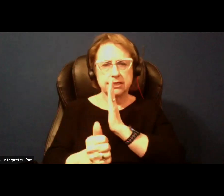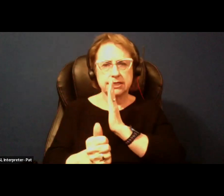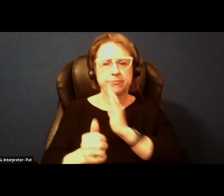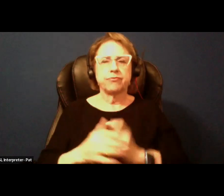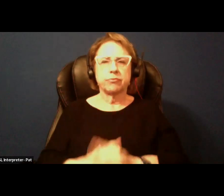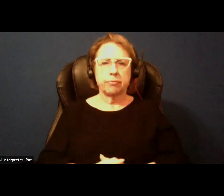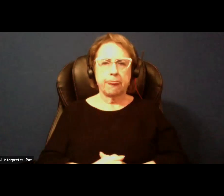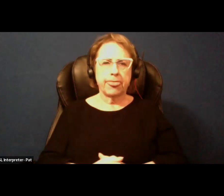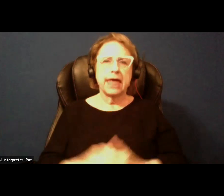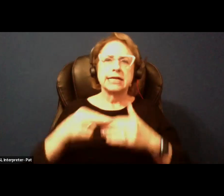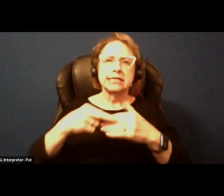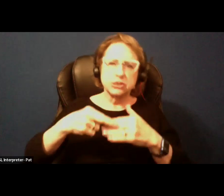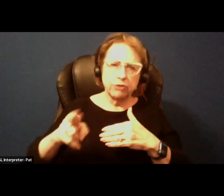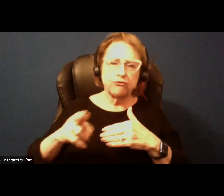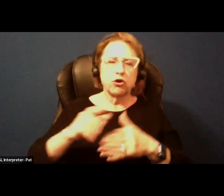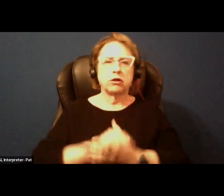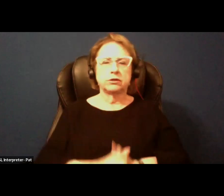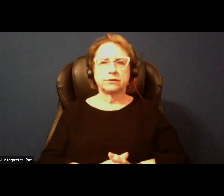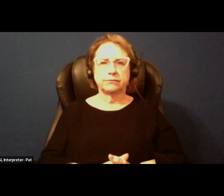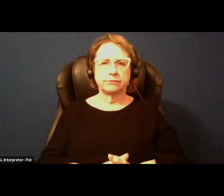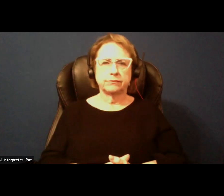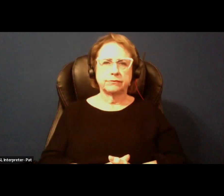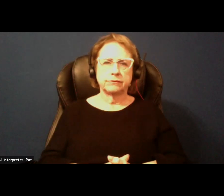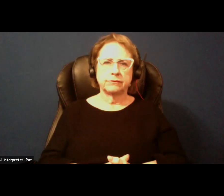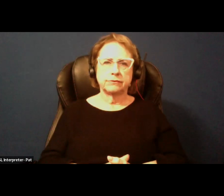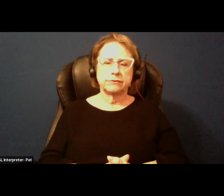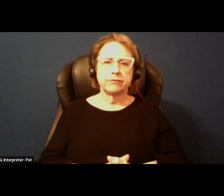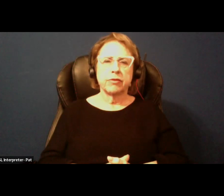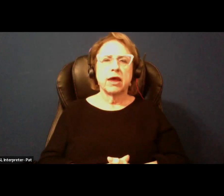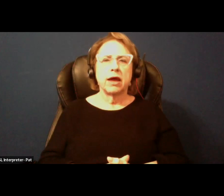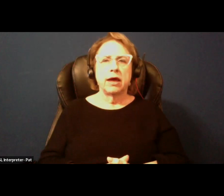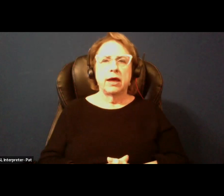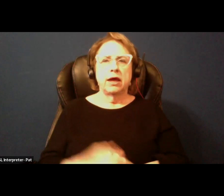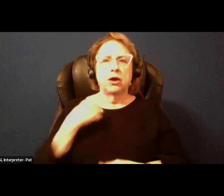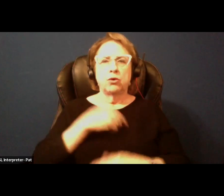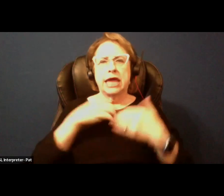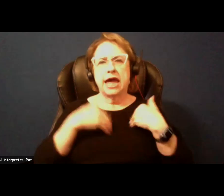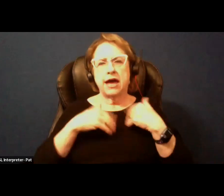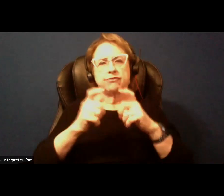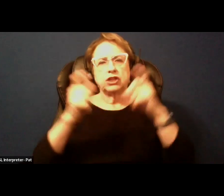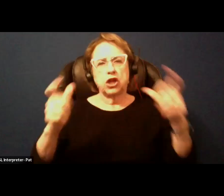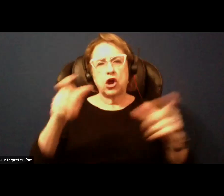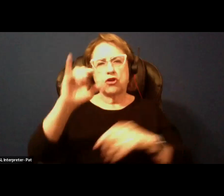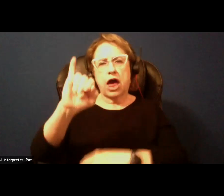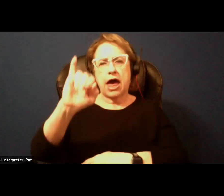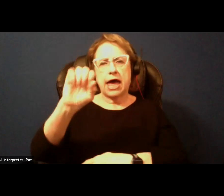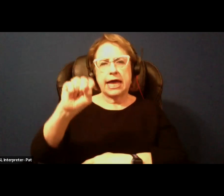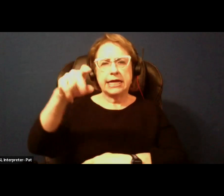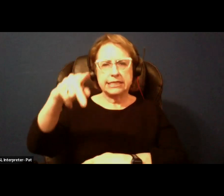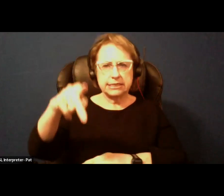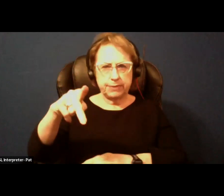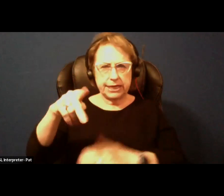Most of that list that we have on our referral system is the large ISPs have been getting jobs in